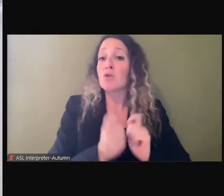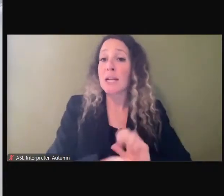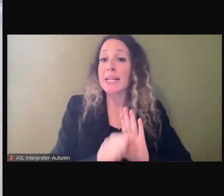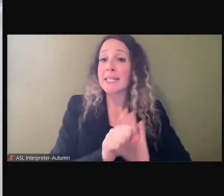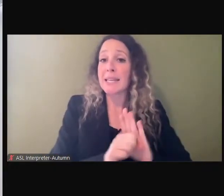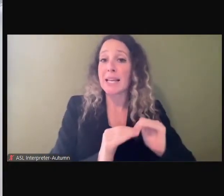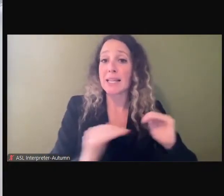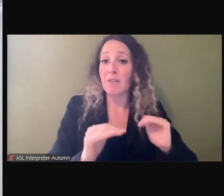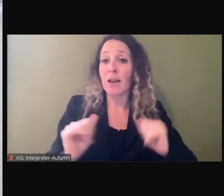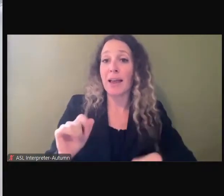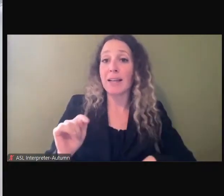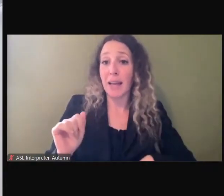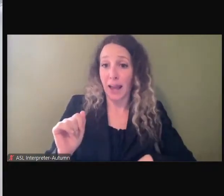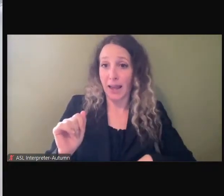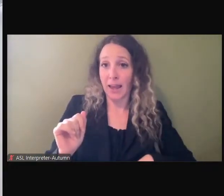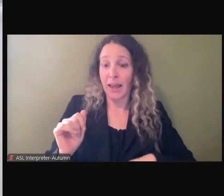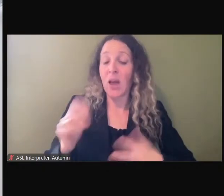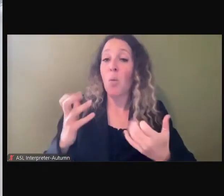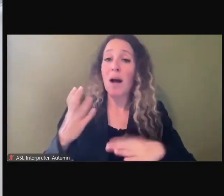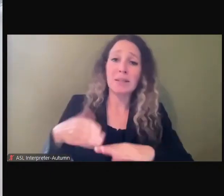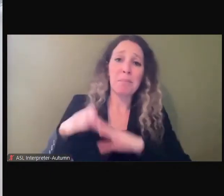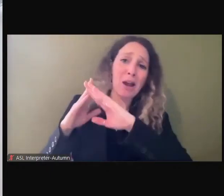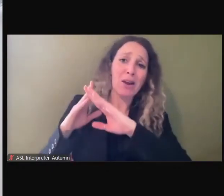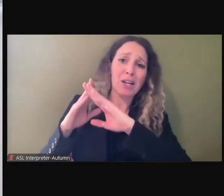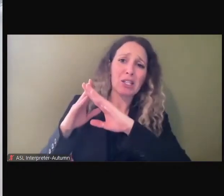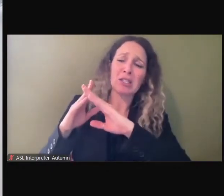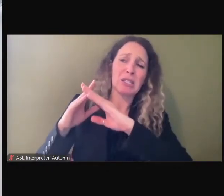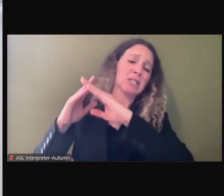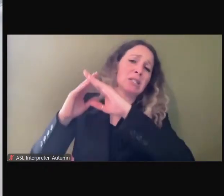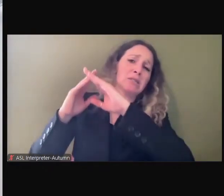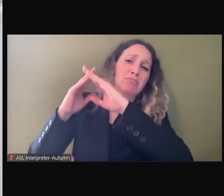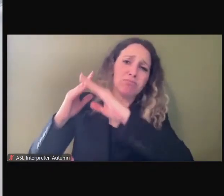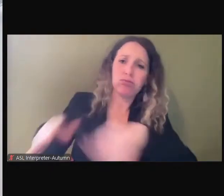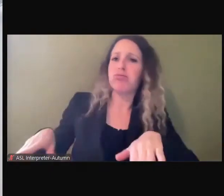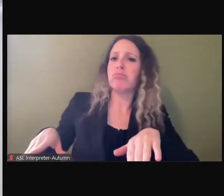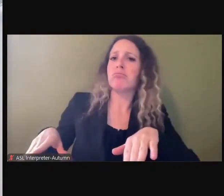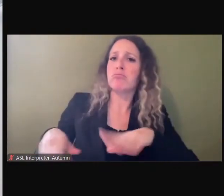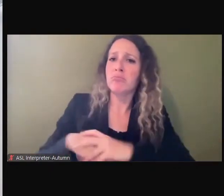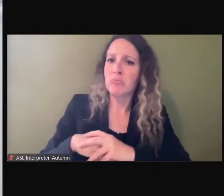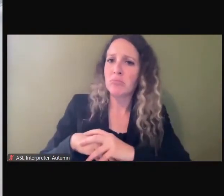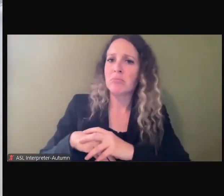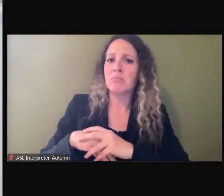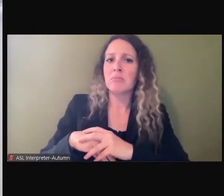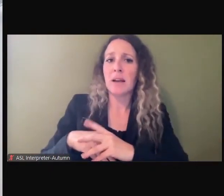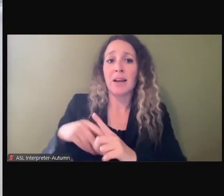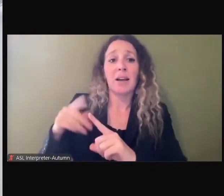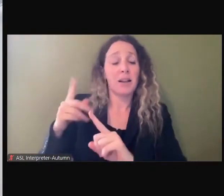seeks to remove barriers to telehealth that, again, disproportionately affect the disabled.